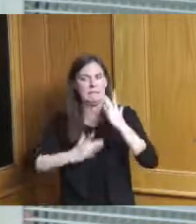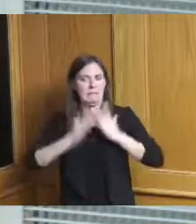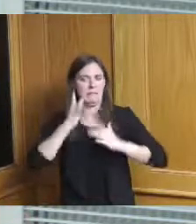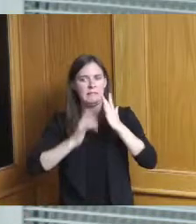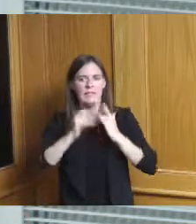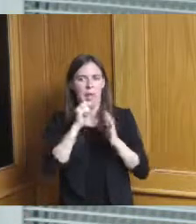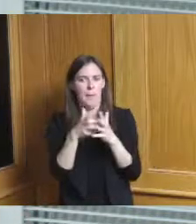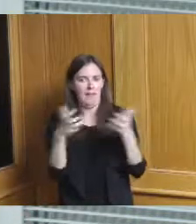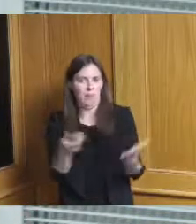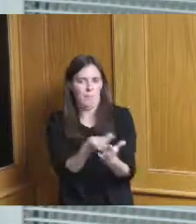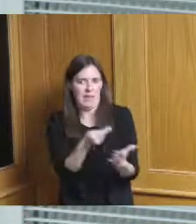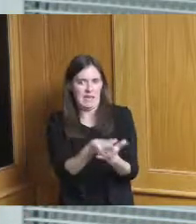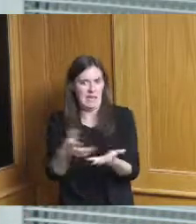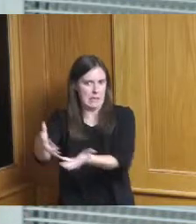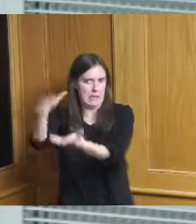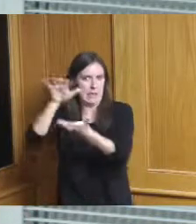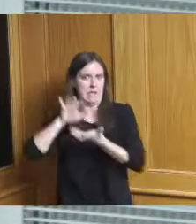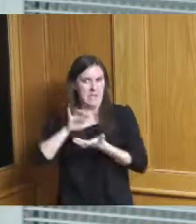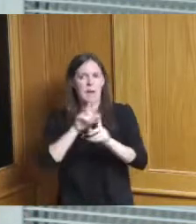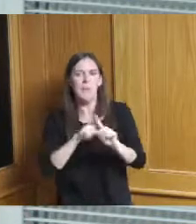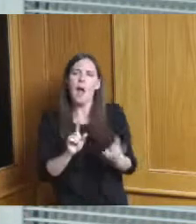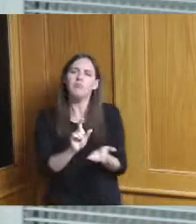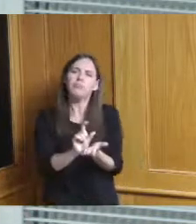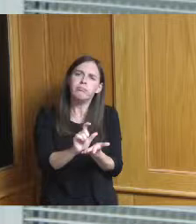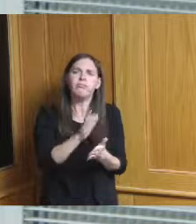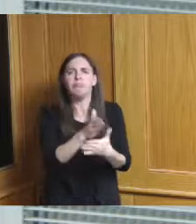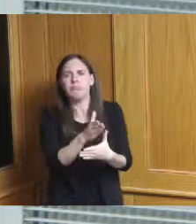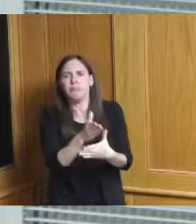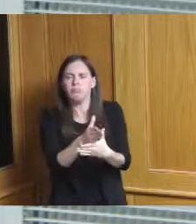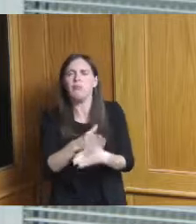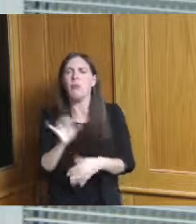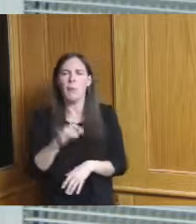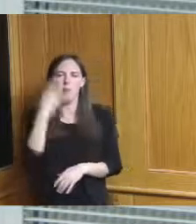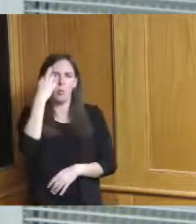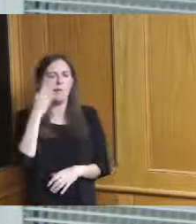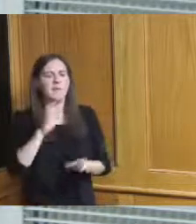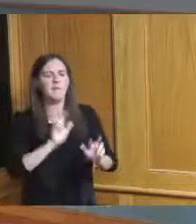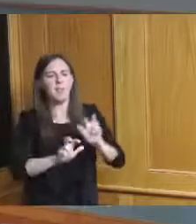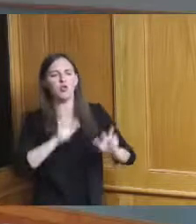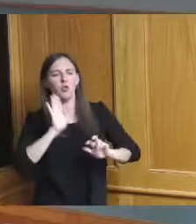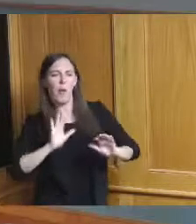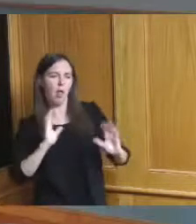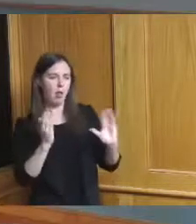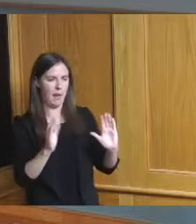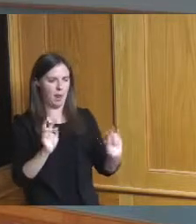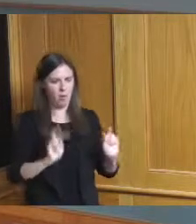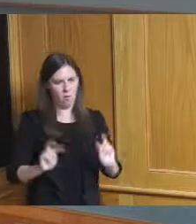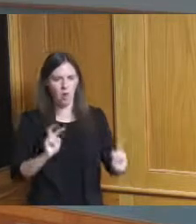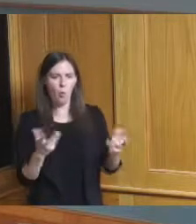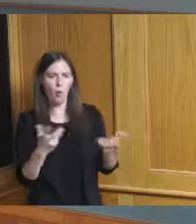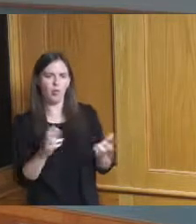those things came together into a very good market that's great yeah thank you so much appreciate it